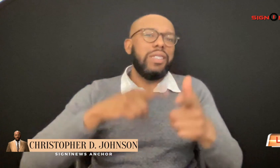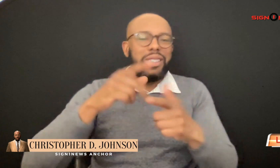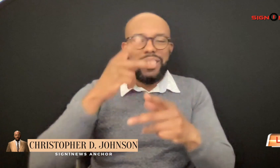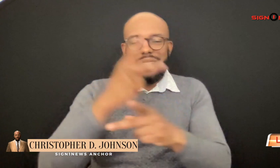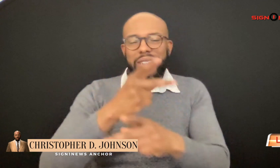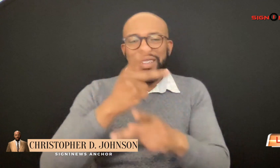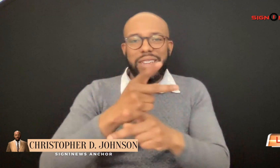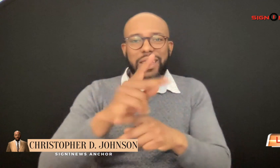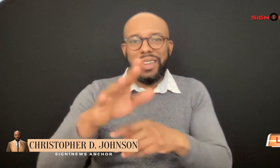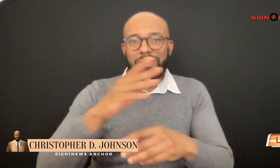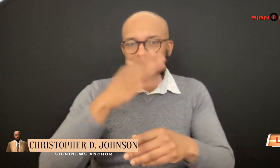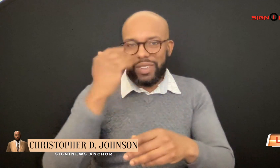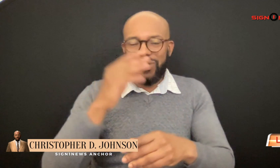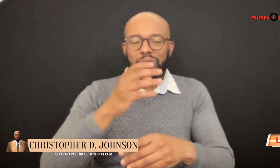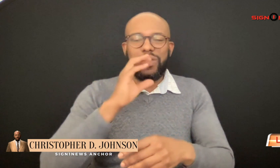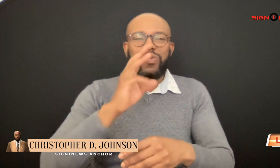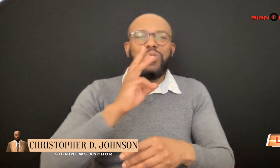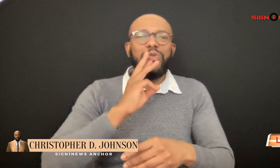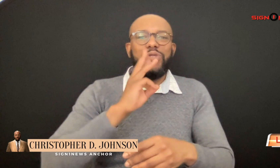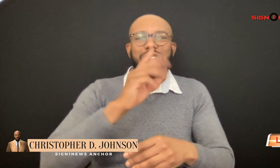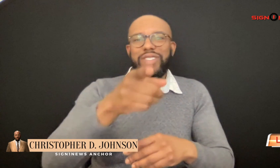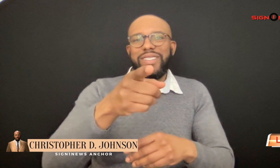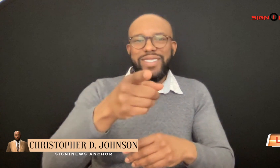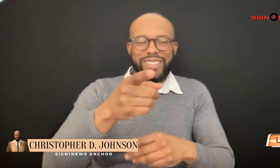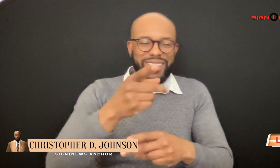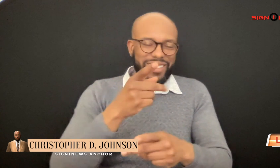Take care of yourself and be sure to drink your water.